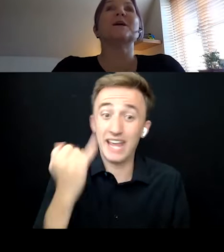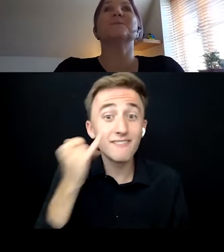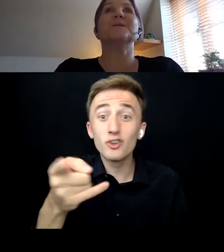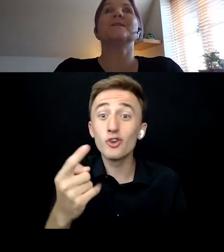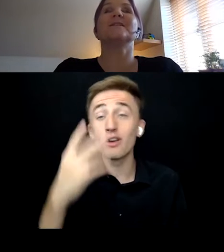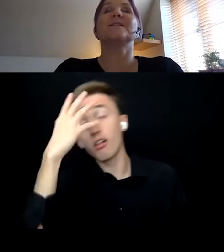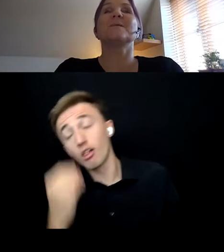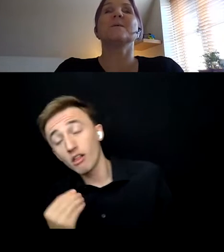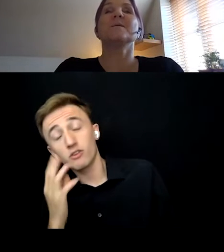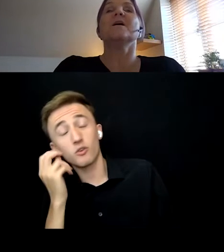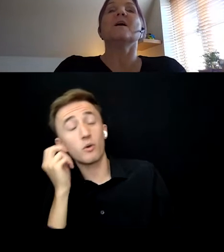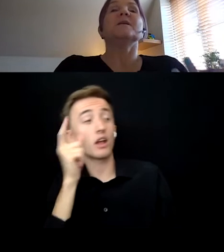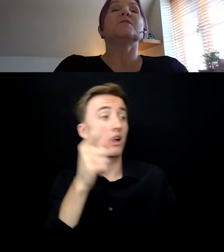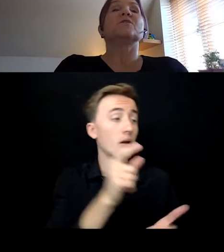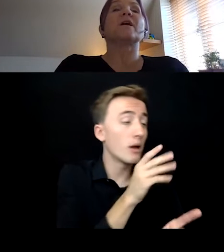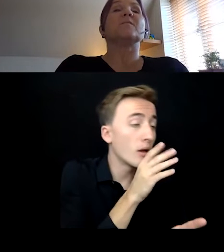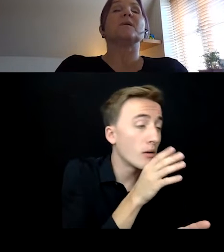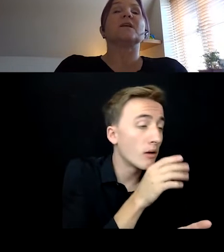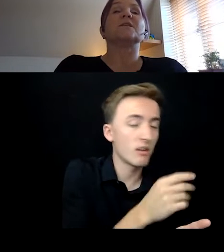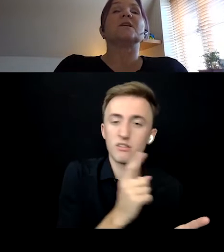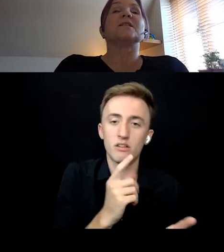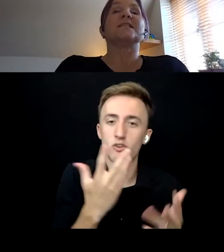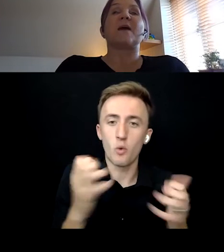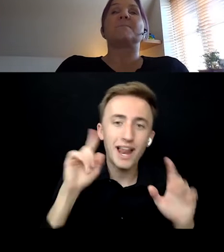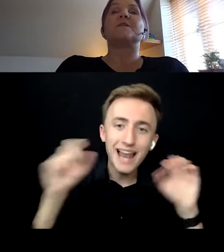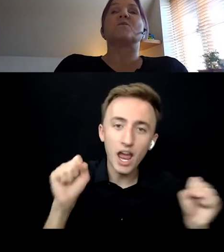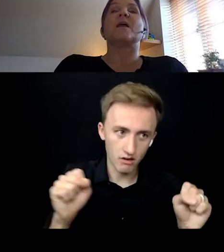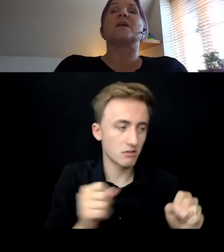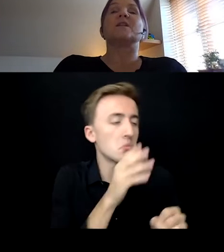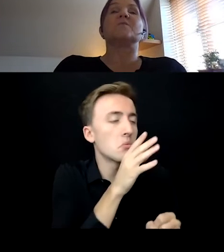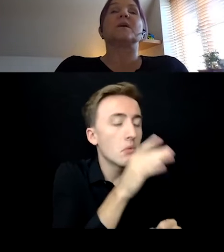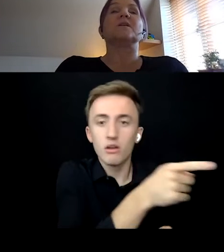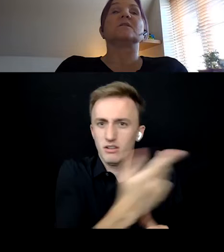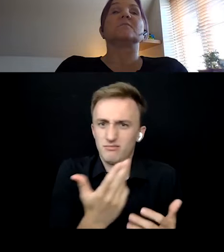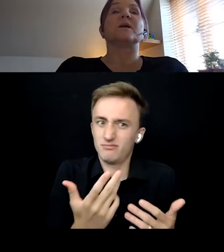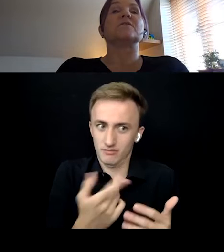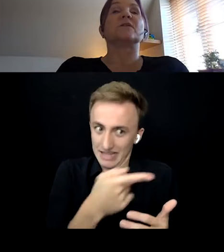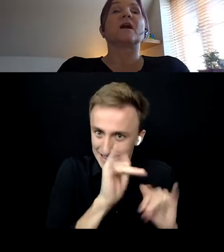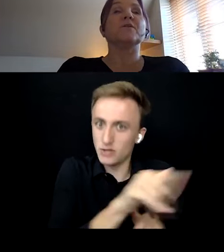you don't want to disturb them. But it is great, because it adapts the way it speaks based on how